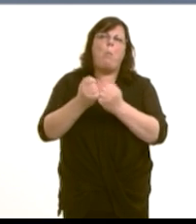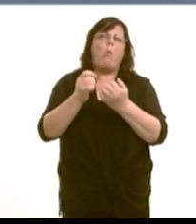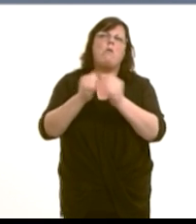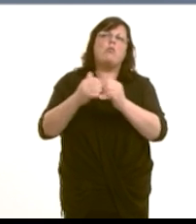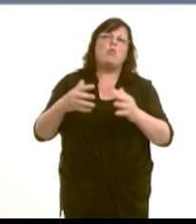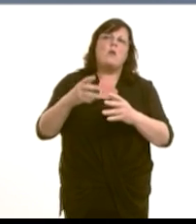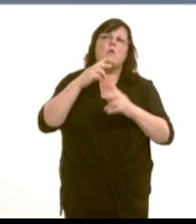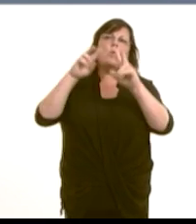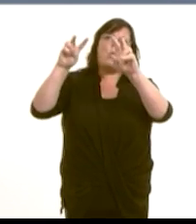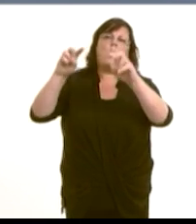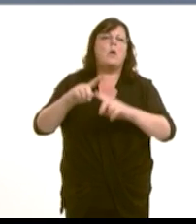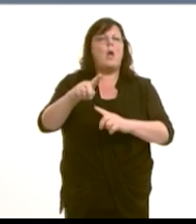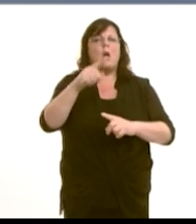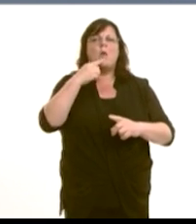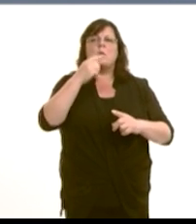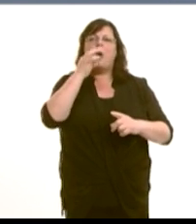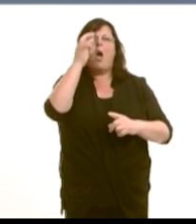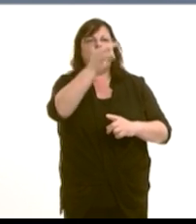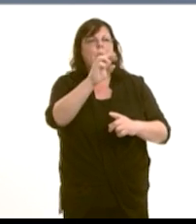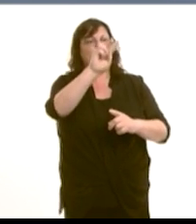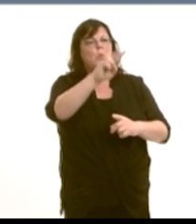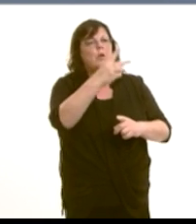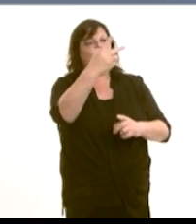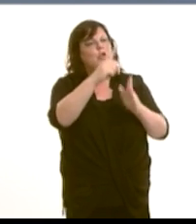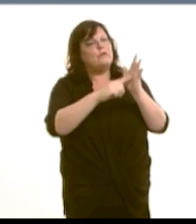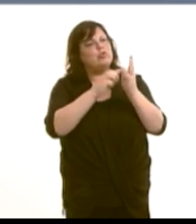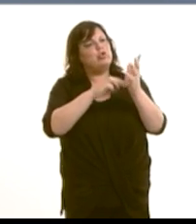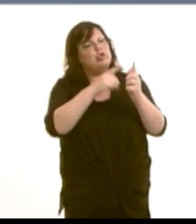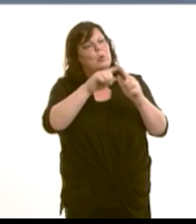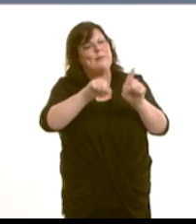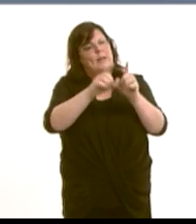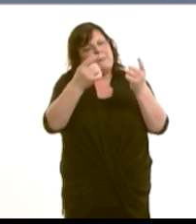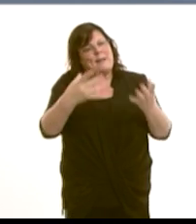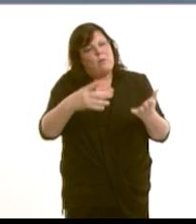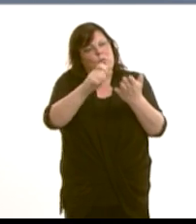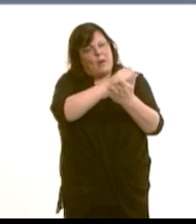of the referendum of 23 June in relation to the agreement that you have with the Liberal